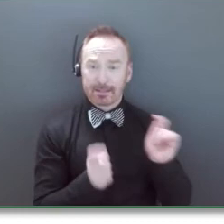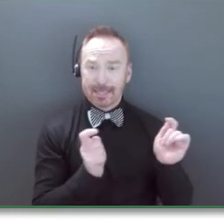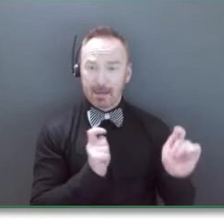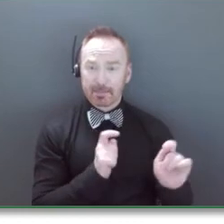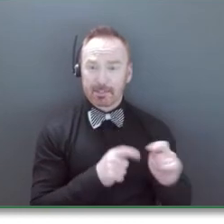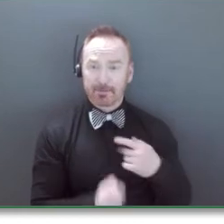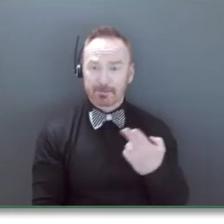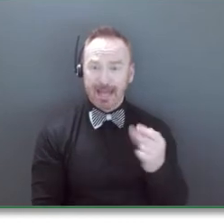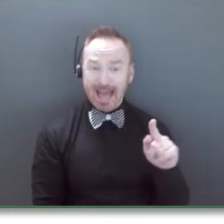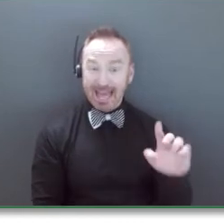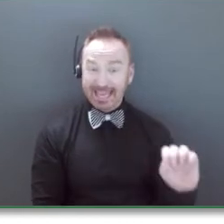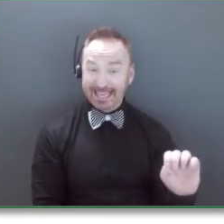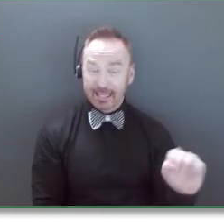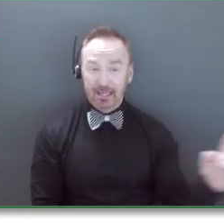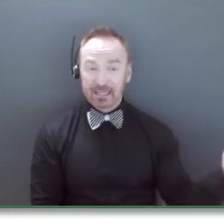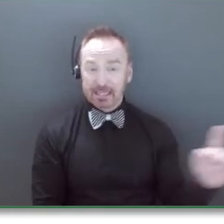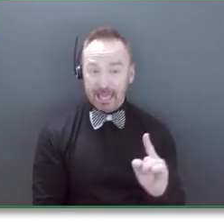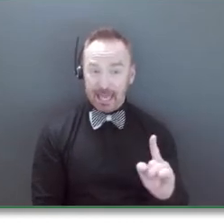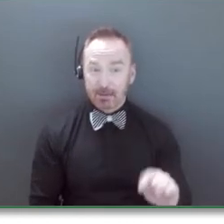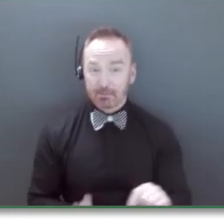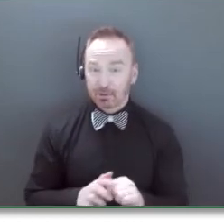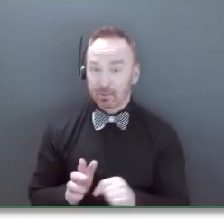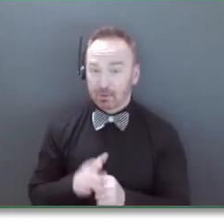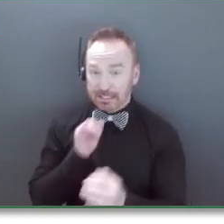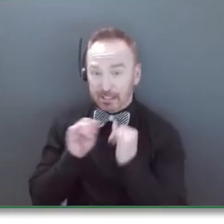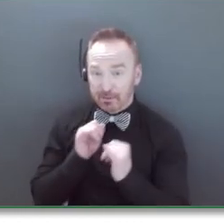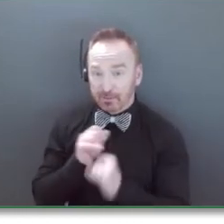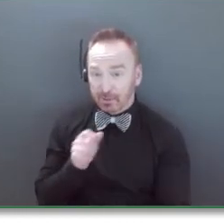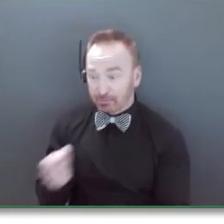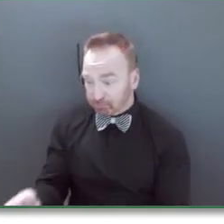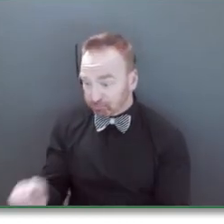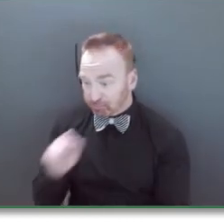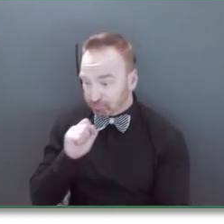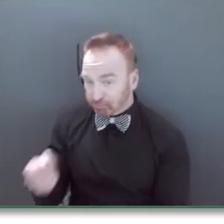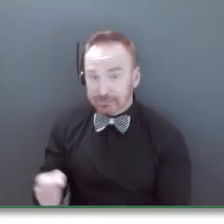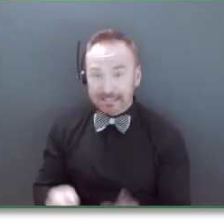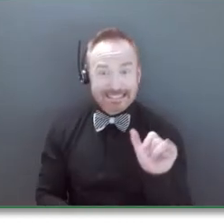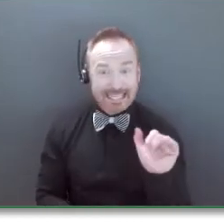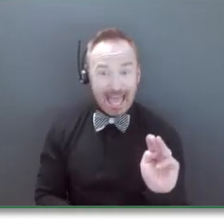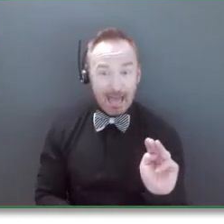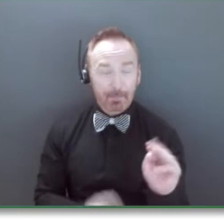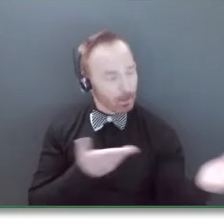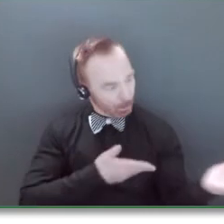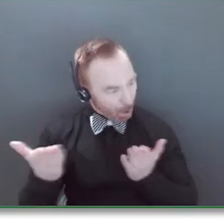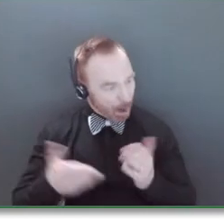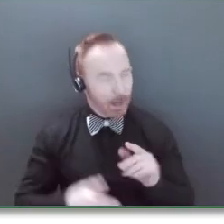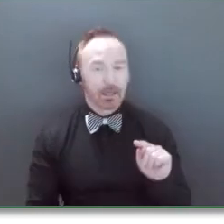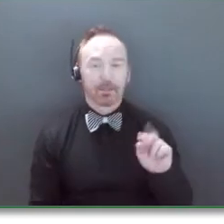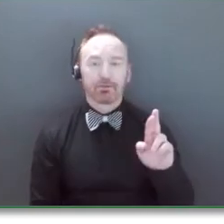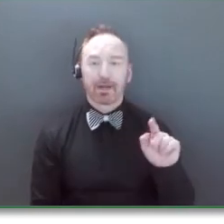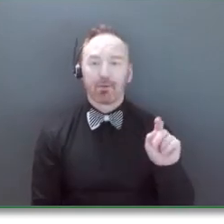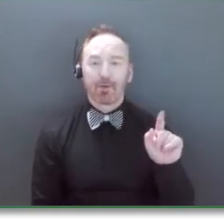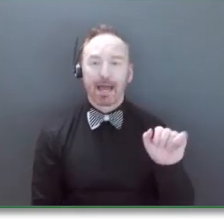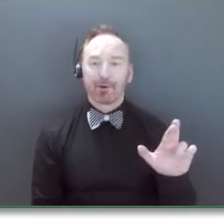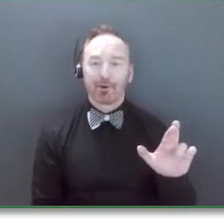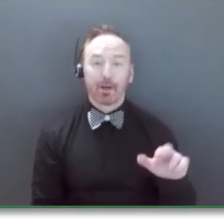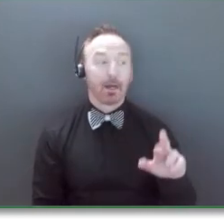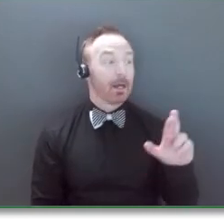feature on Sam for his show some years ago and Sam took him on a trail rider hike which Rick wasn't actually prepared for. He was wearing his Italian